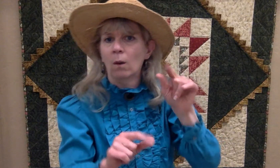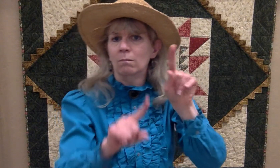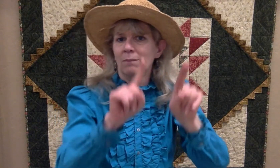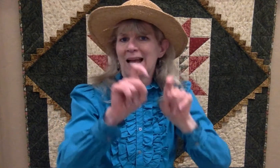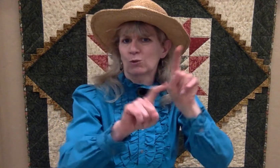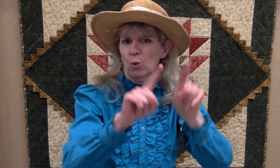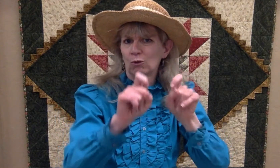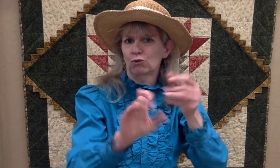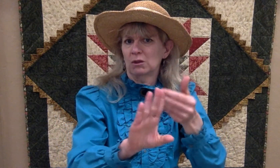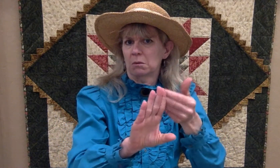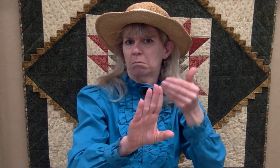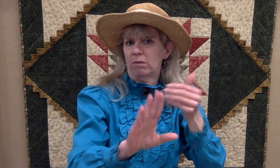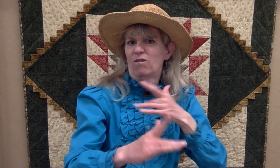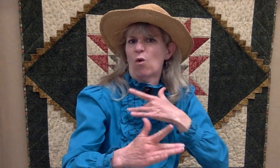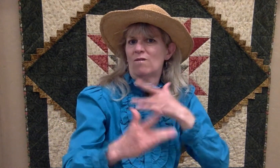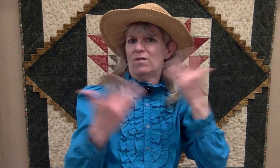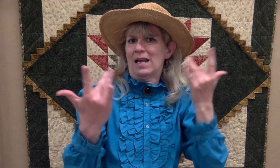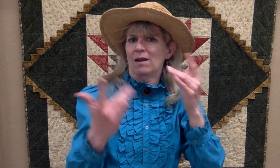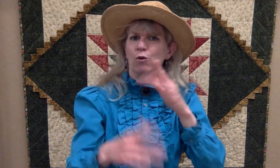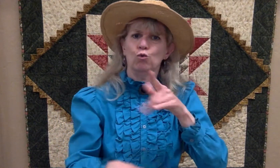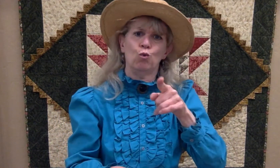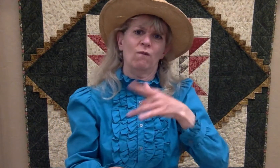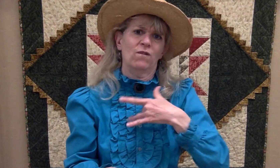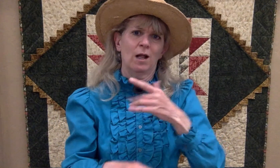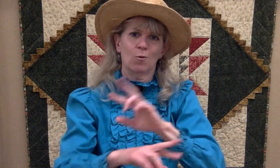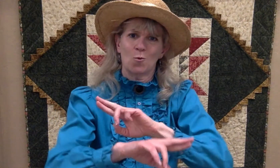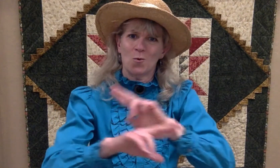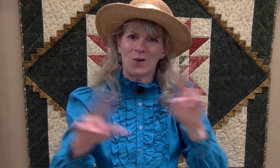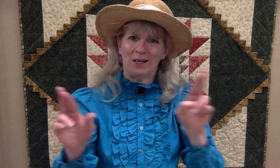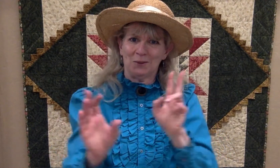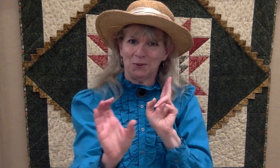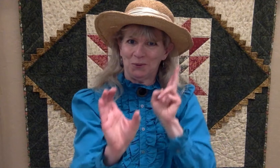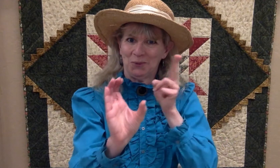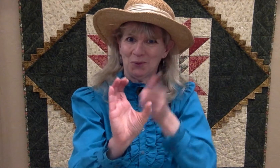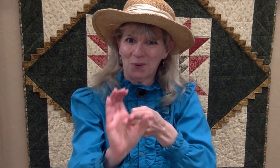That way, you can ask questions before the event so that you feel ready to participate.